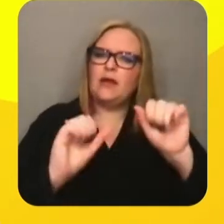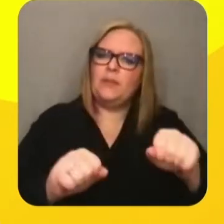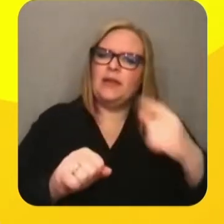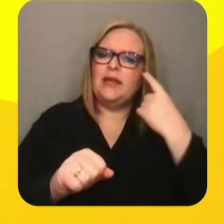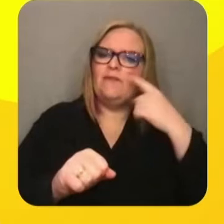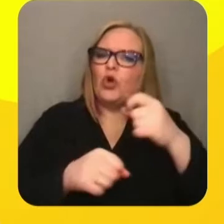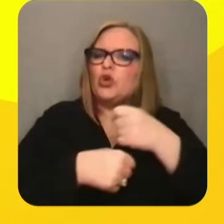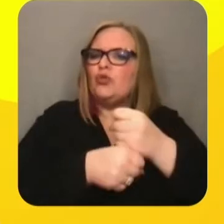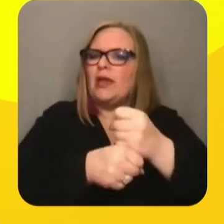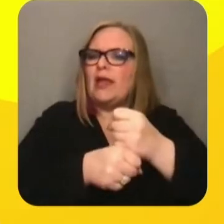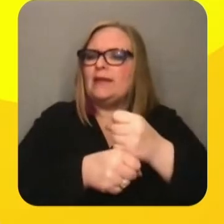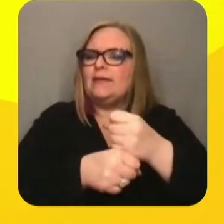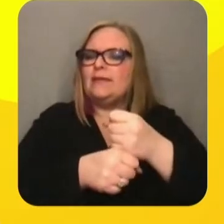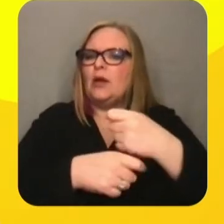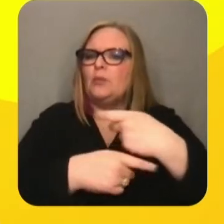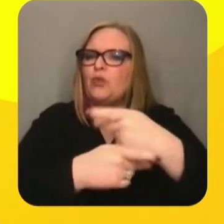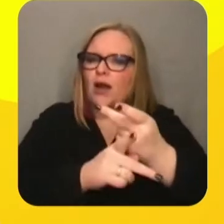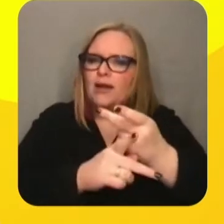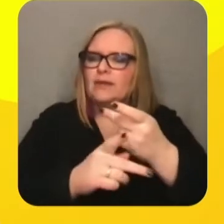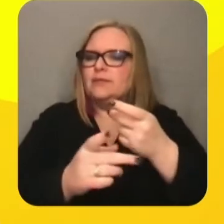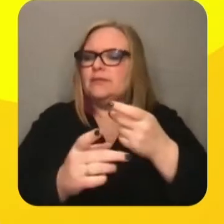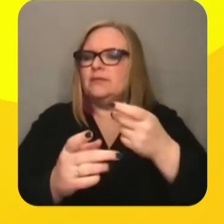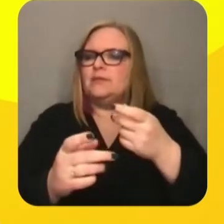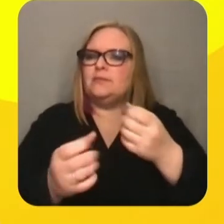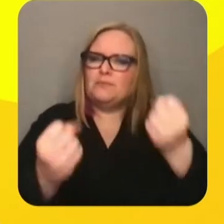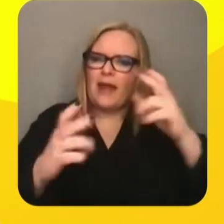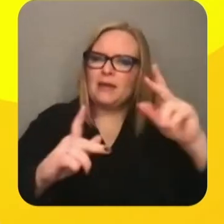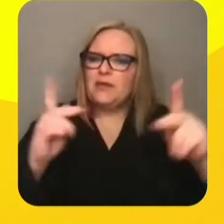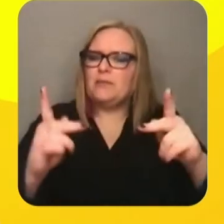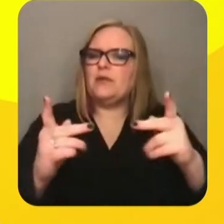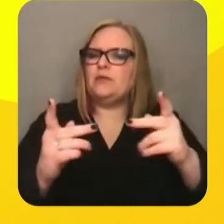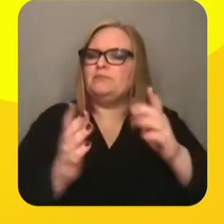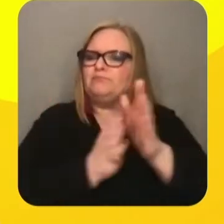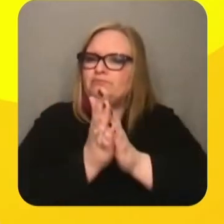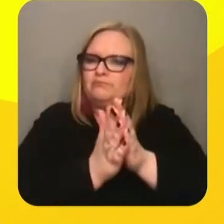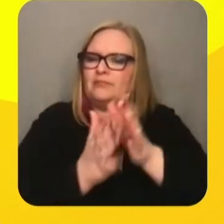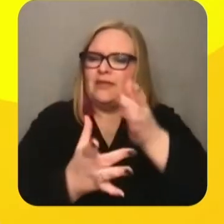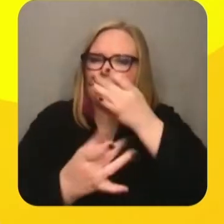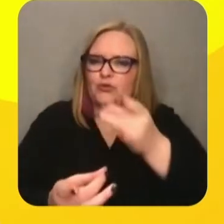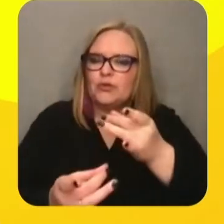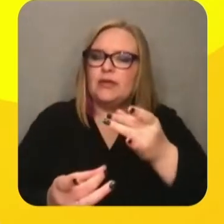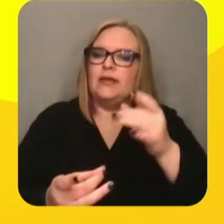with people around the world. And that's one of the challenges that we're constantly trying to tackle,